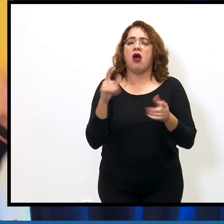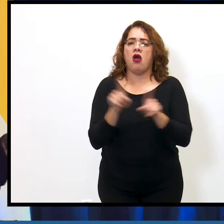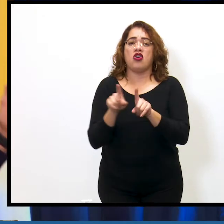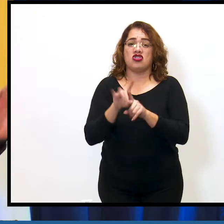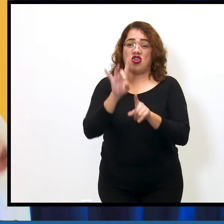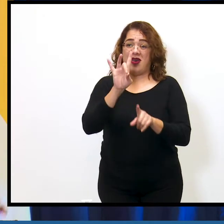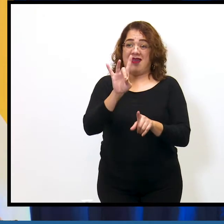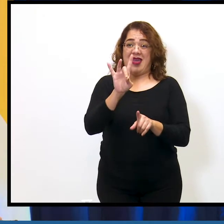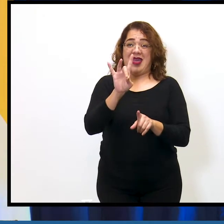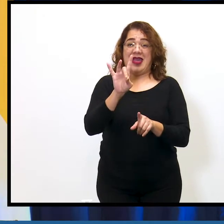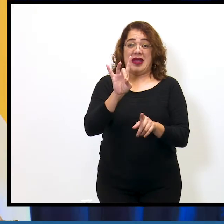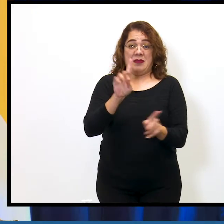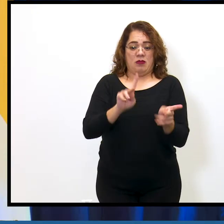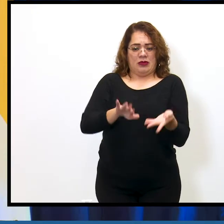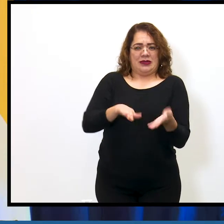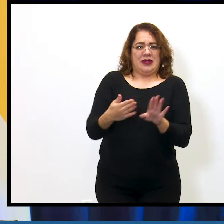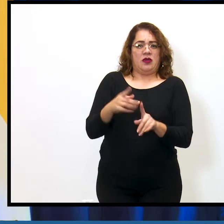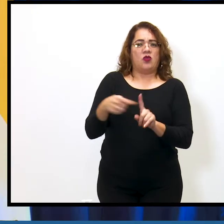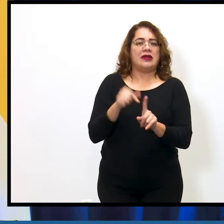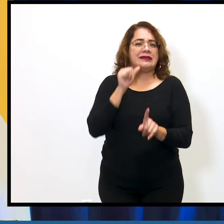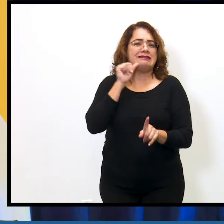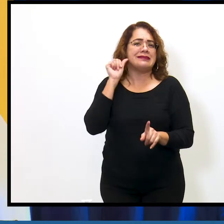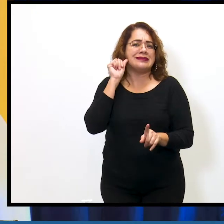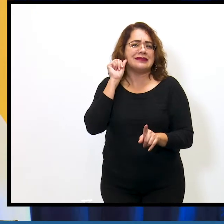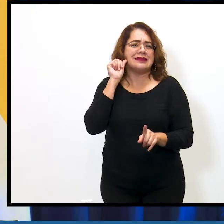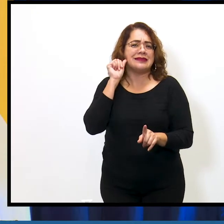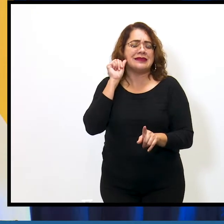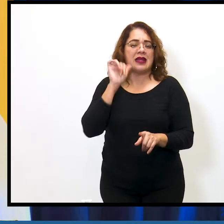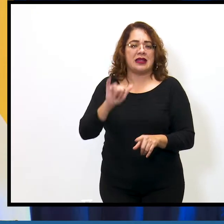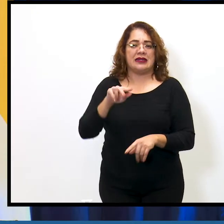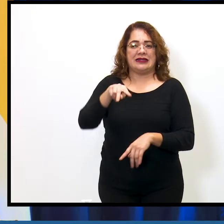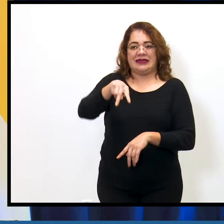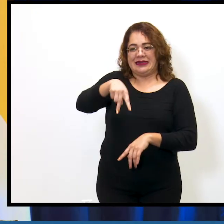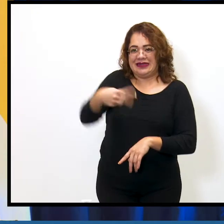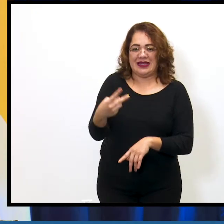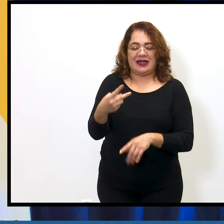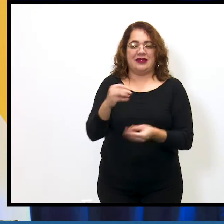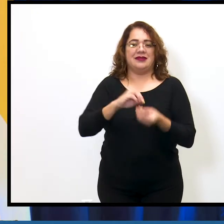just in the last day. That's now the second highest number of deaths that we've had and so